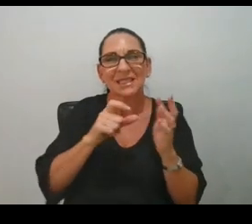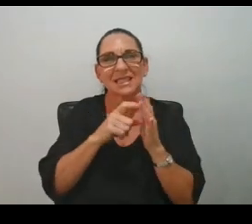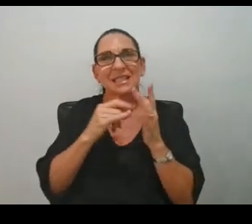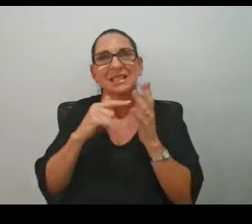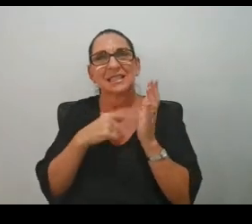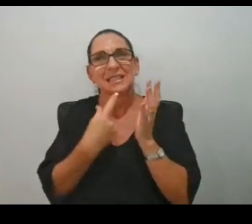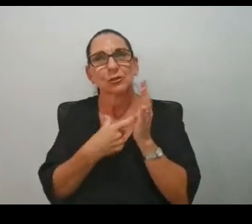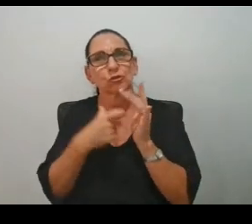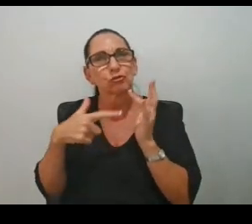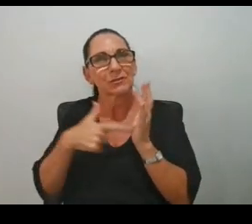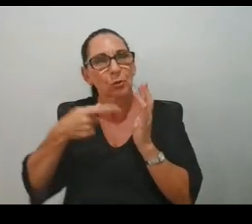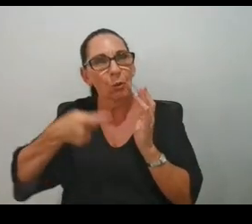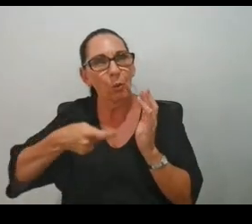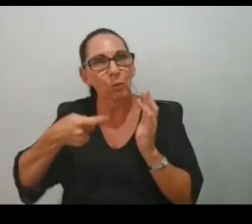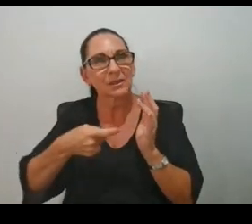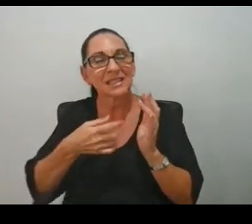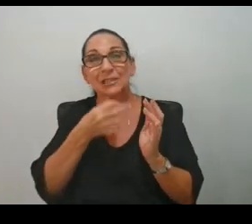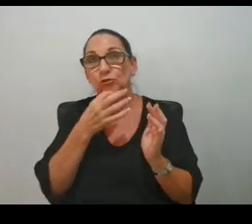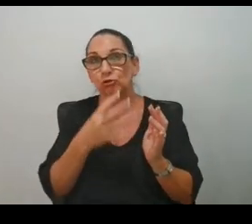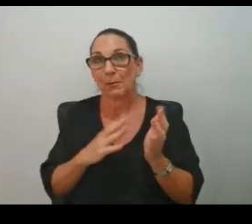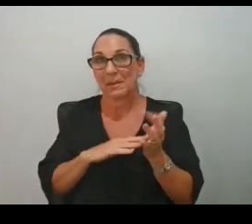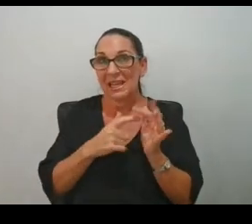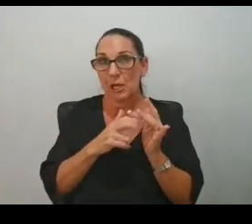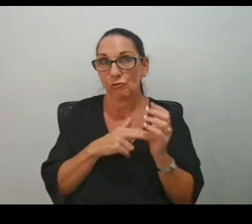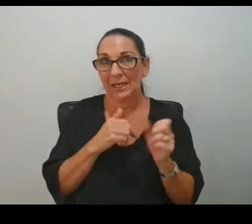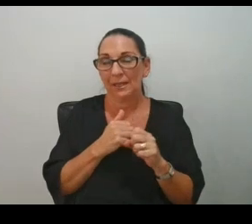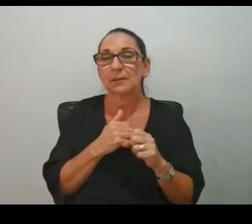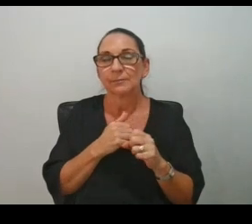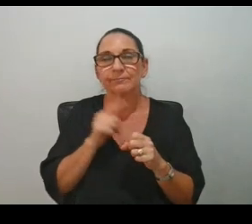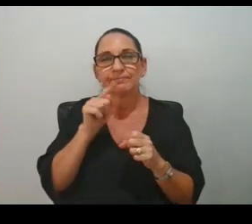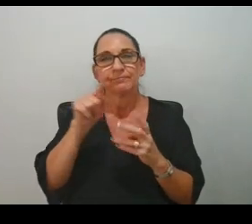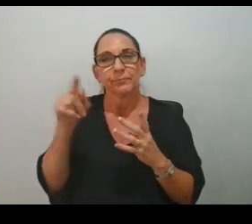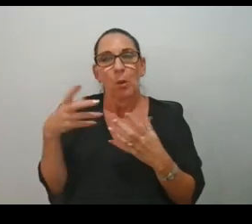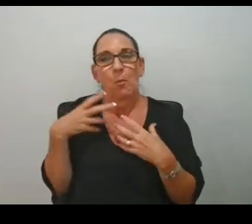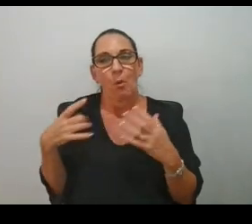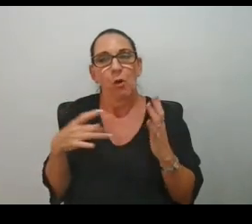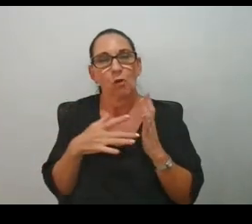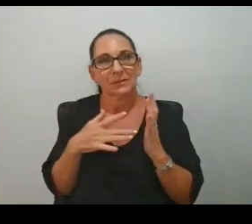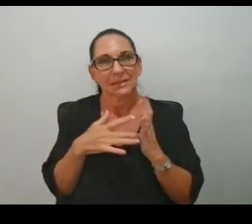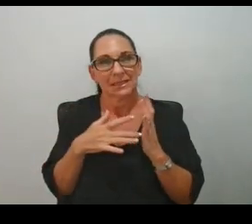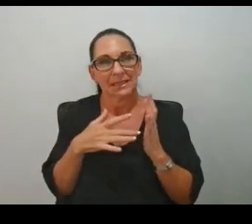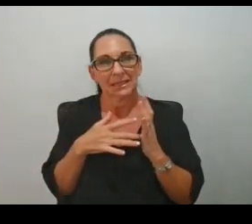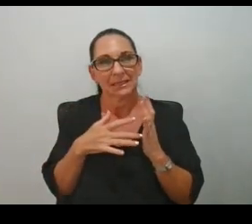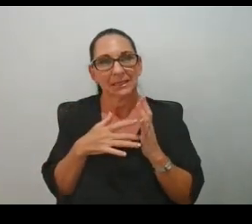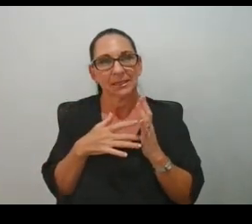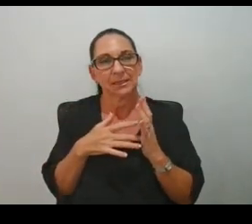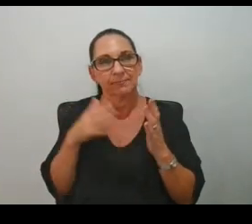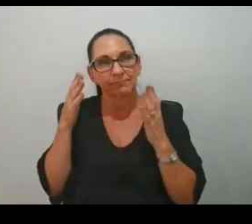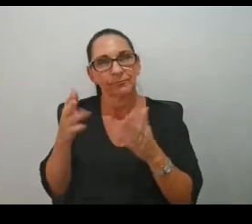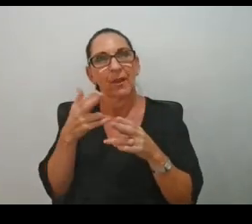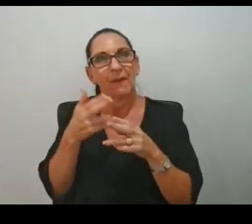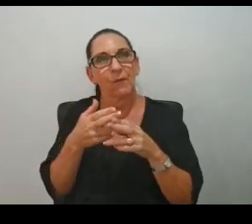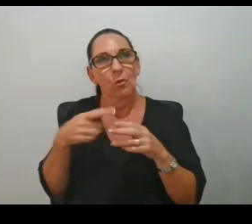um interim hearing we will prioritize those matters um so priority is given to the next court